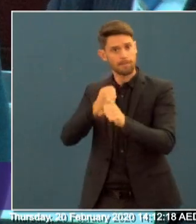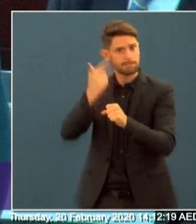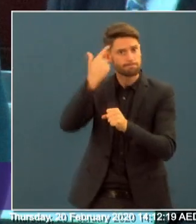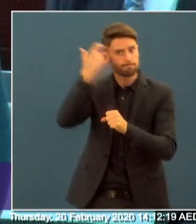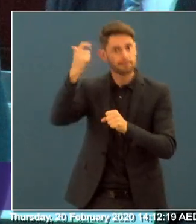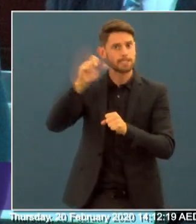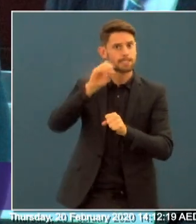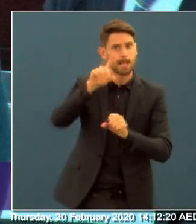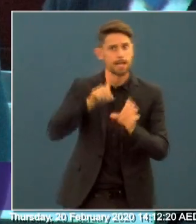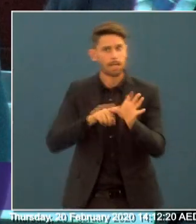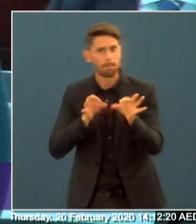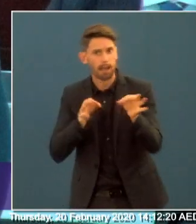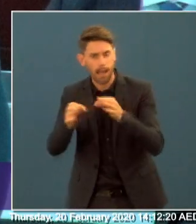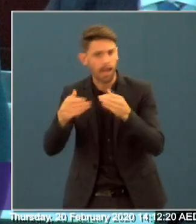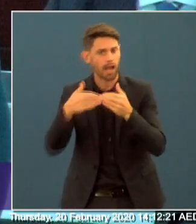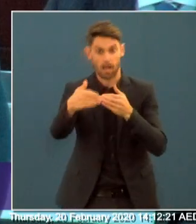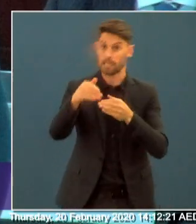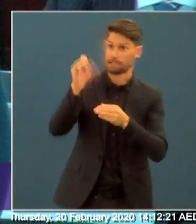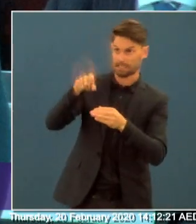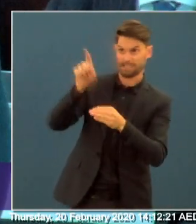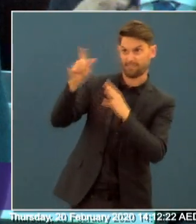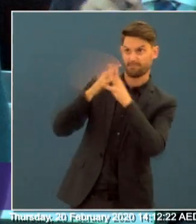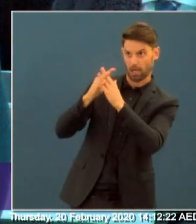But my question was, really,